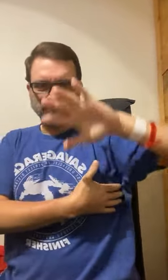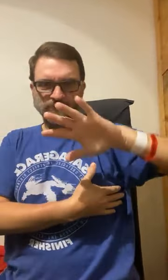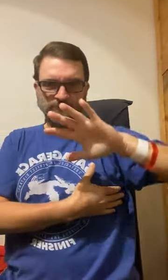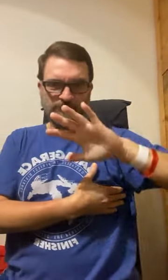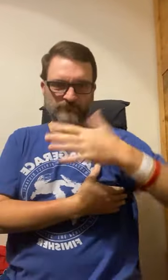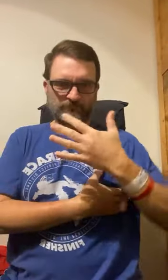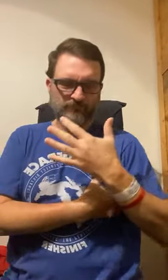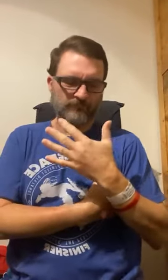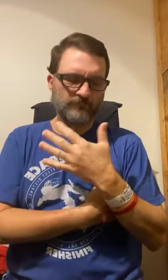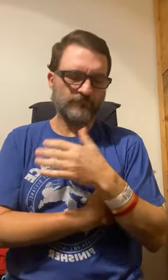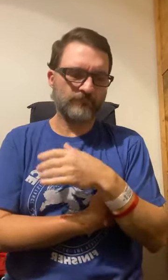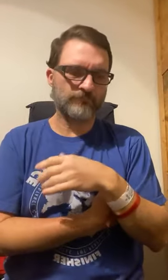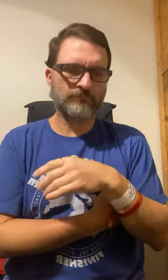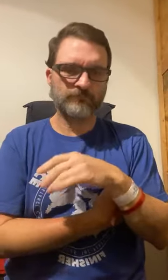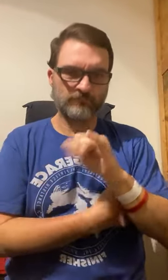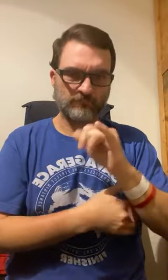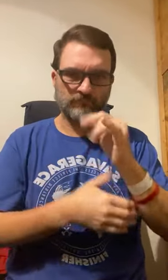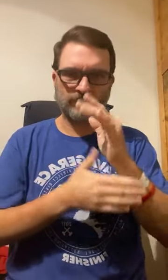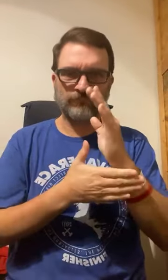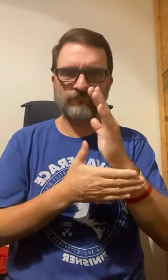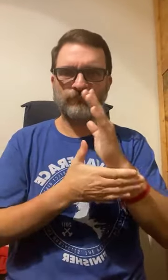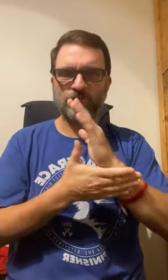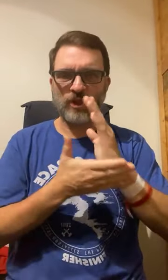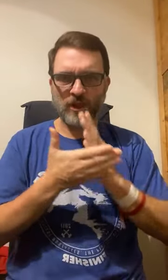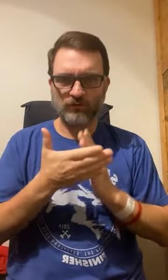There was a fracture at that area.